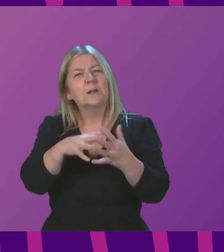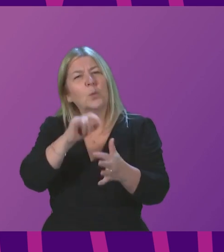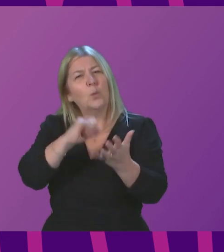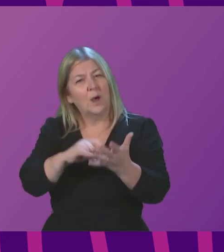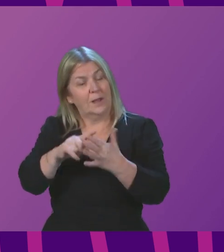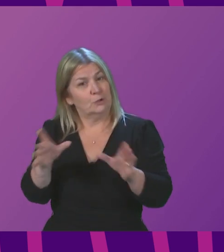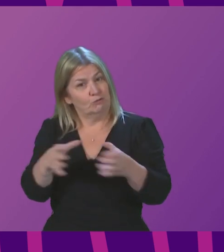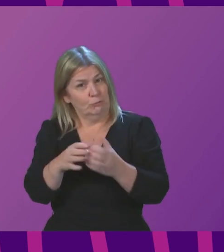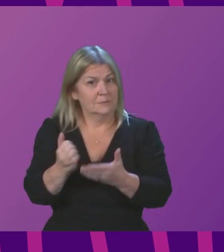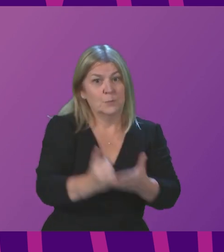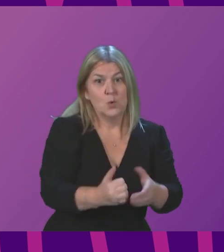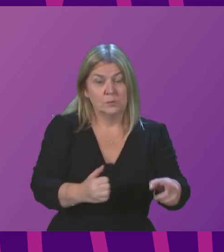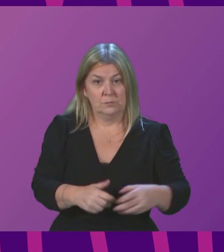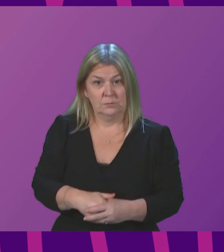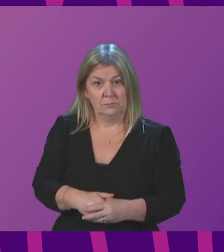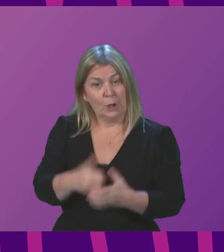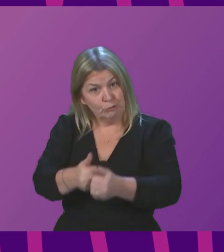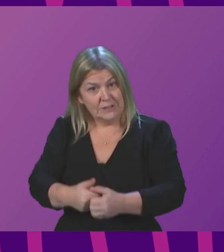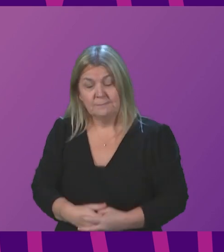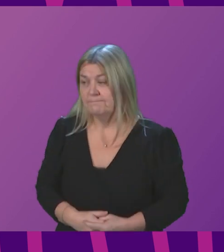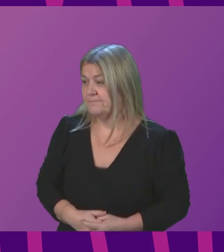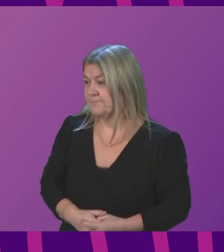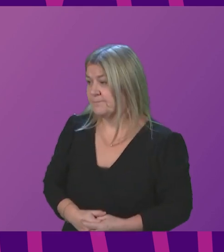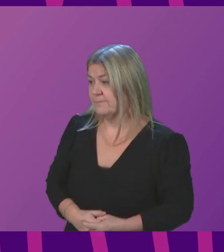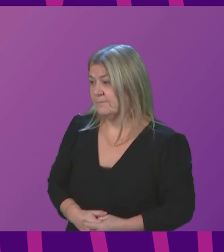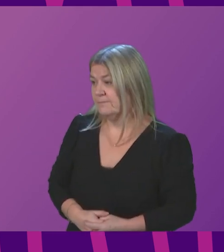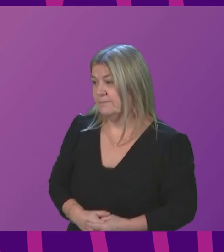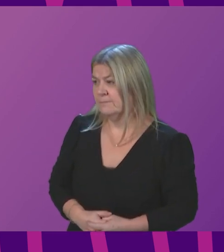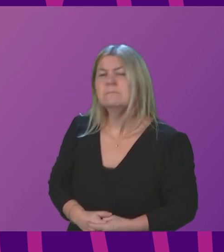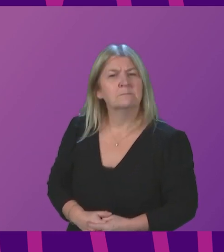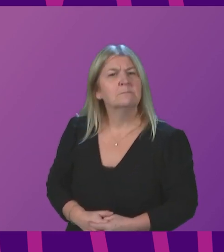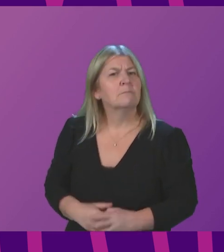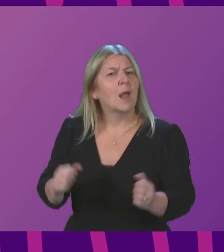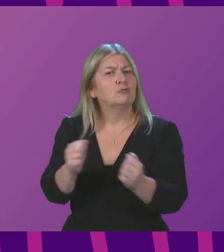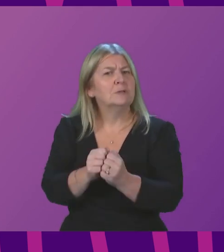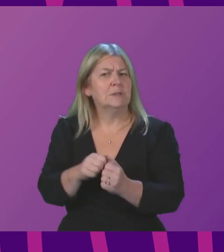I agree. The UK Government’s decision to remove £20 a week from the poorest households,